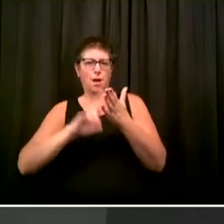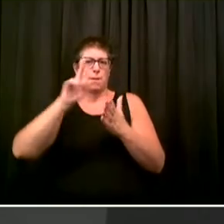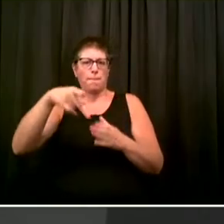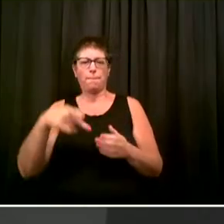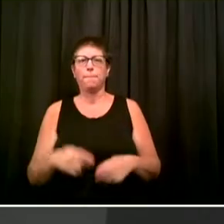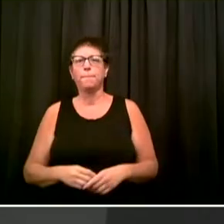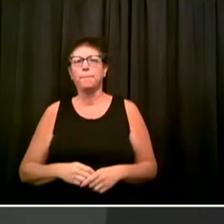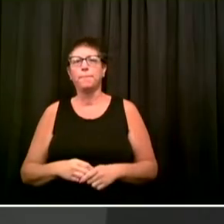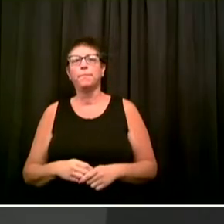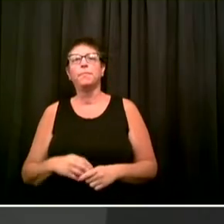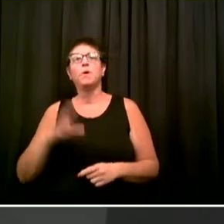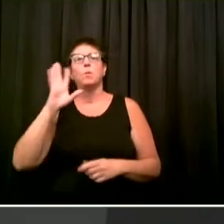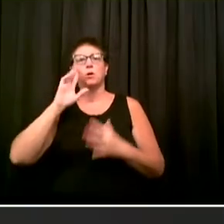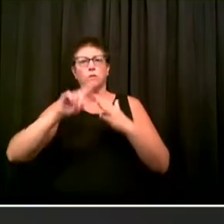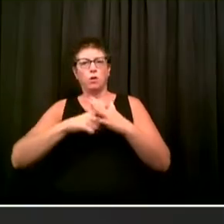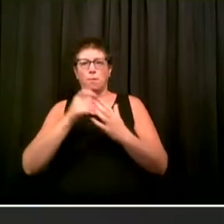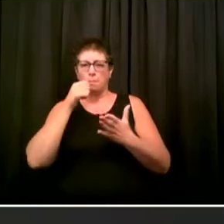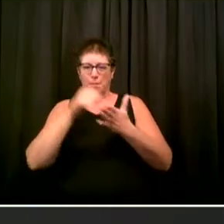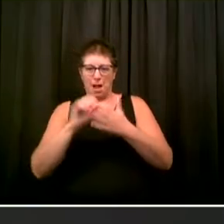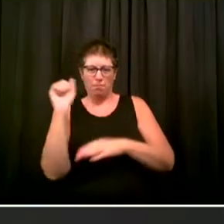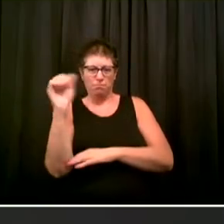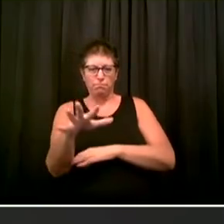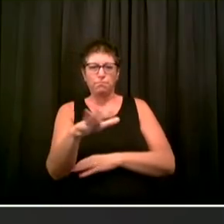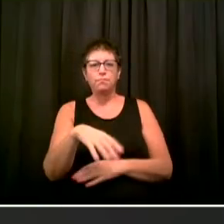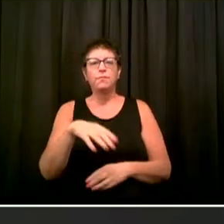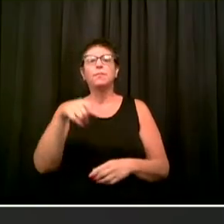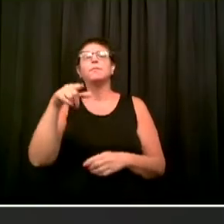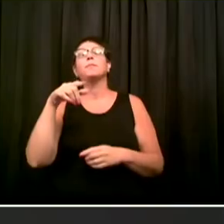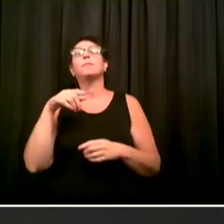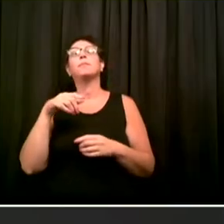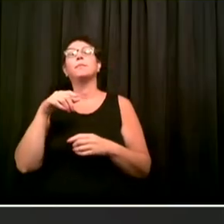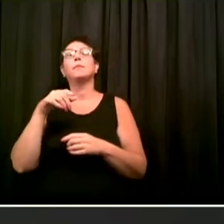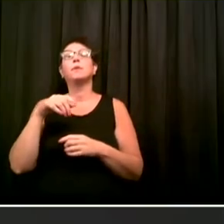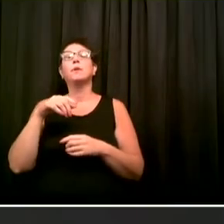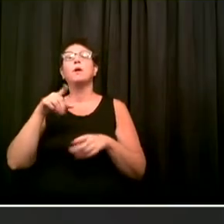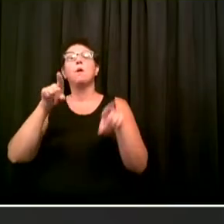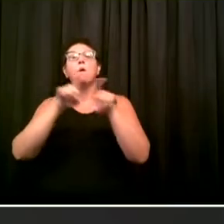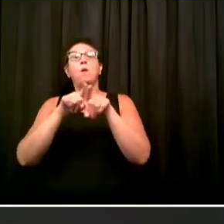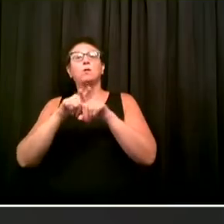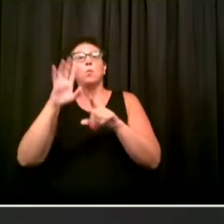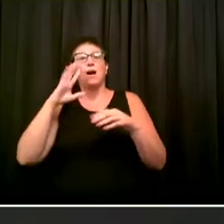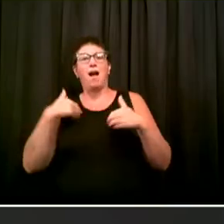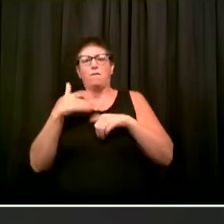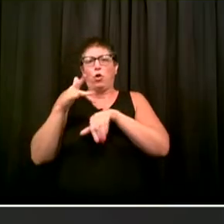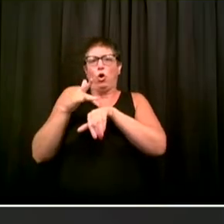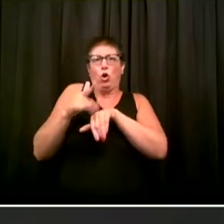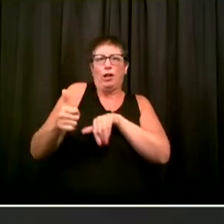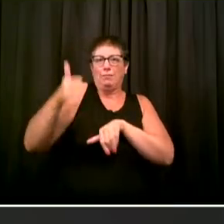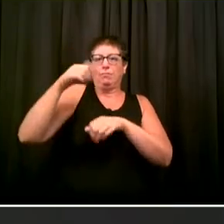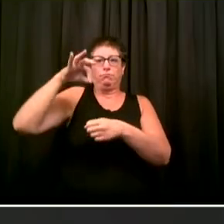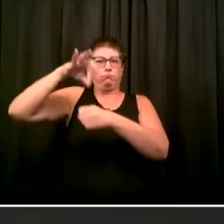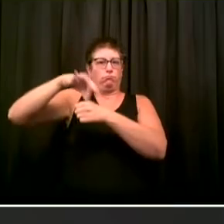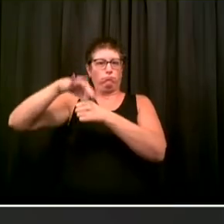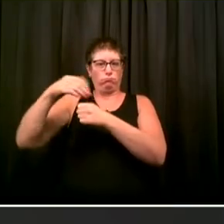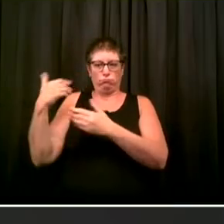OR DROP IT